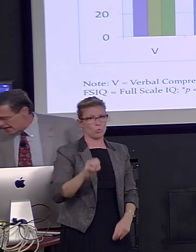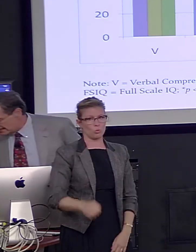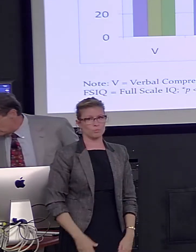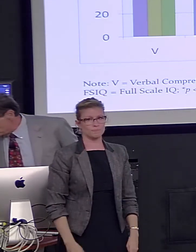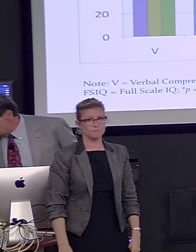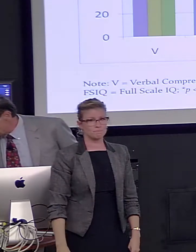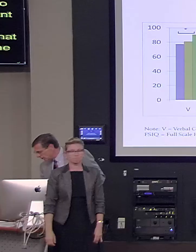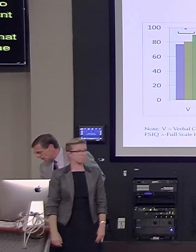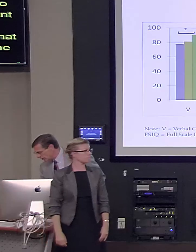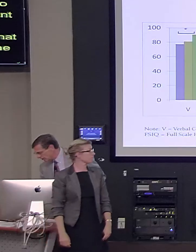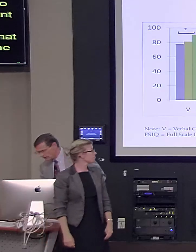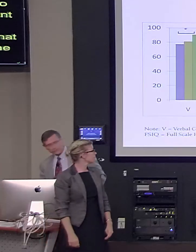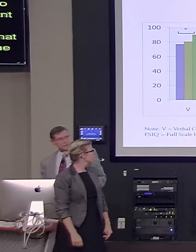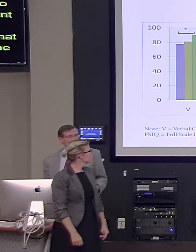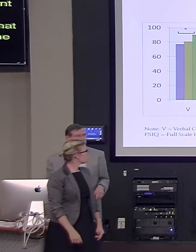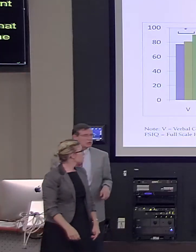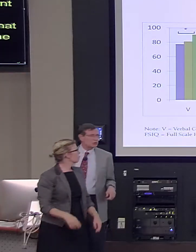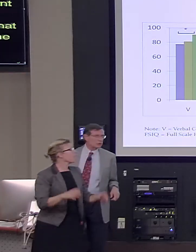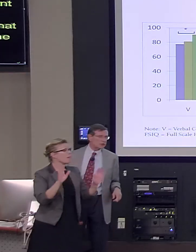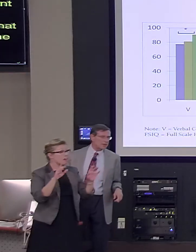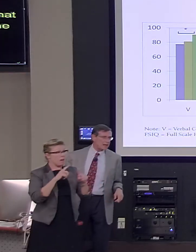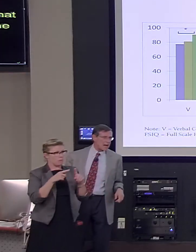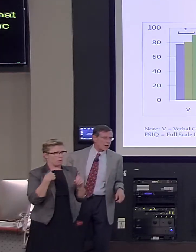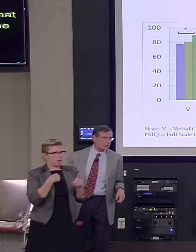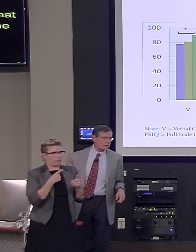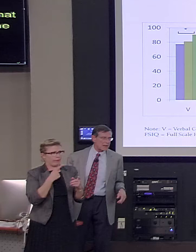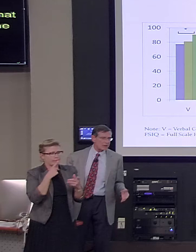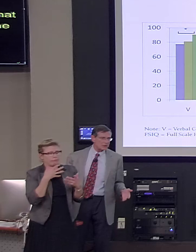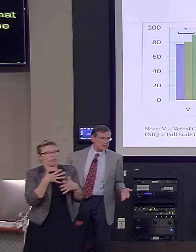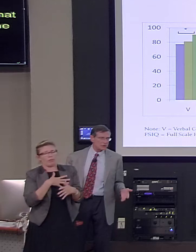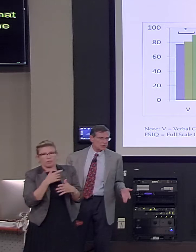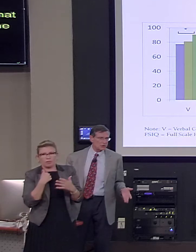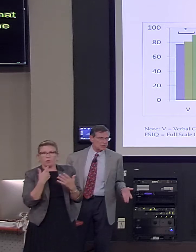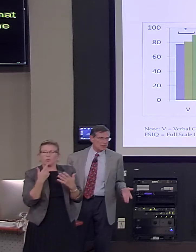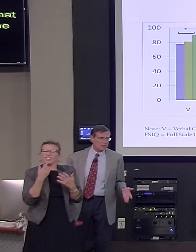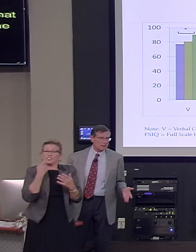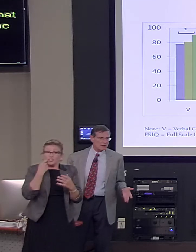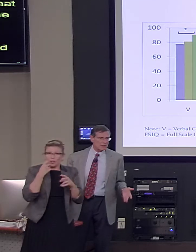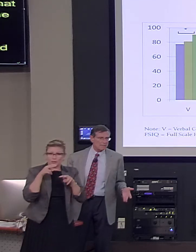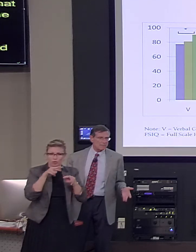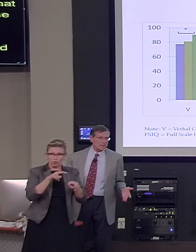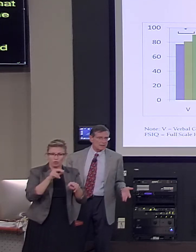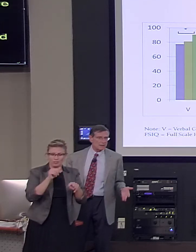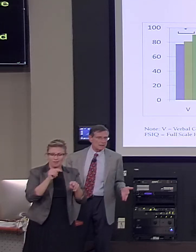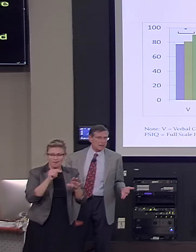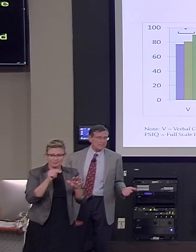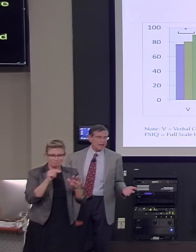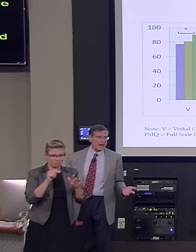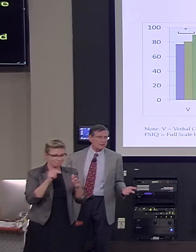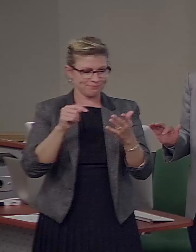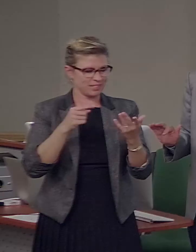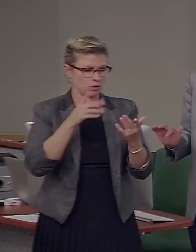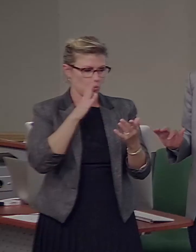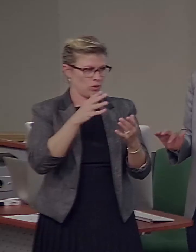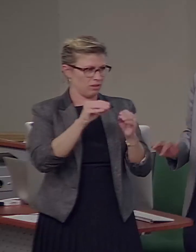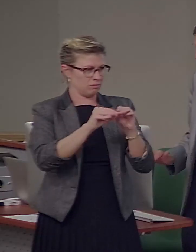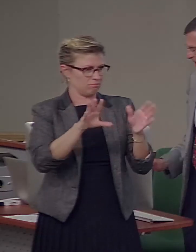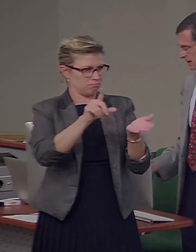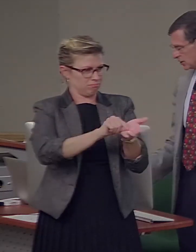But not to be deterred, we just looked at our, actually it's just coming out in developmental psychology.